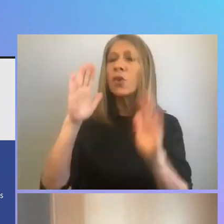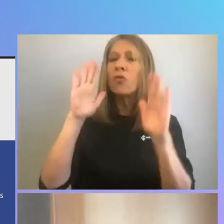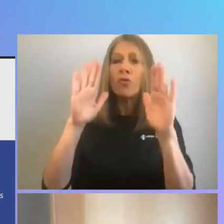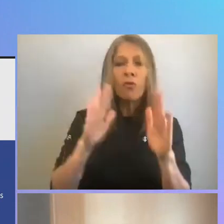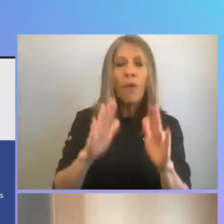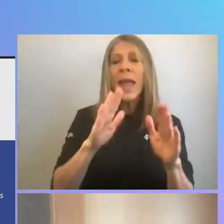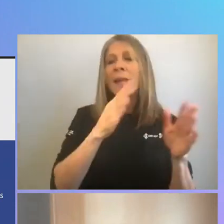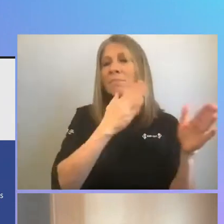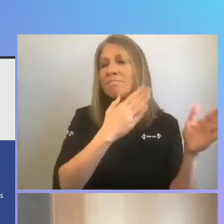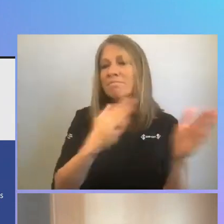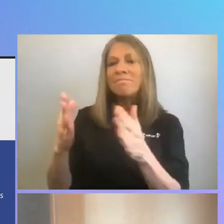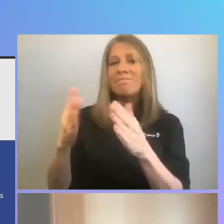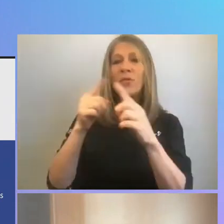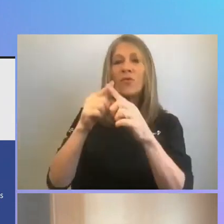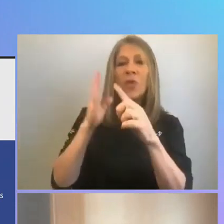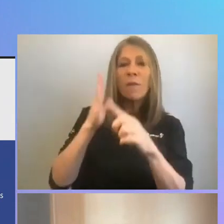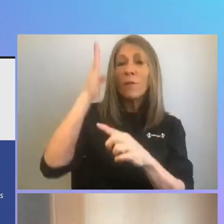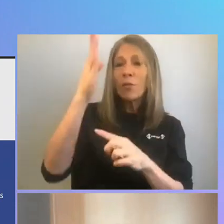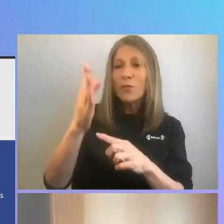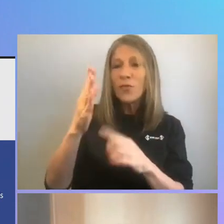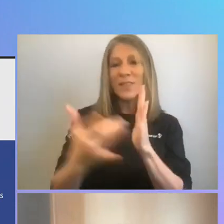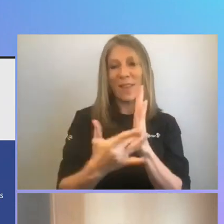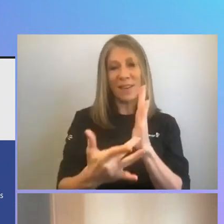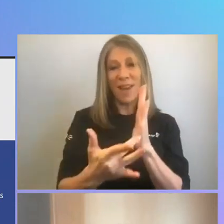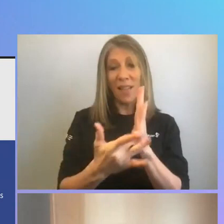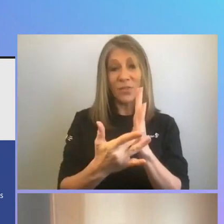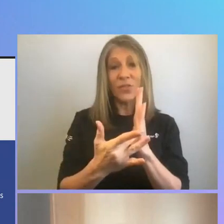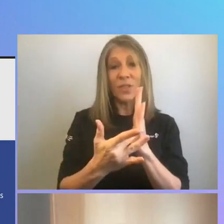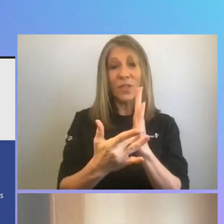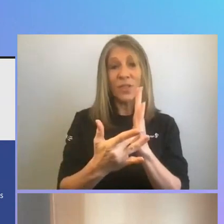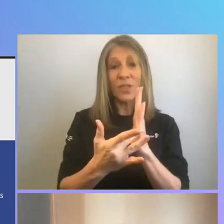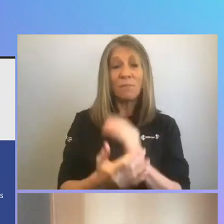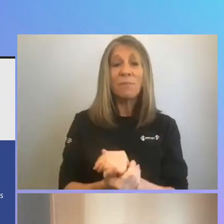future in technology. So evolution and technology moving